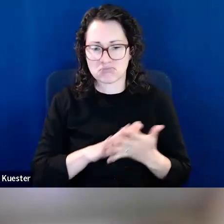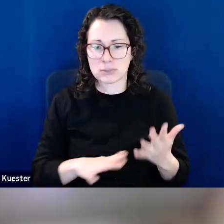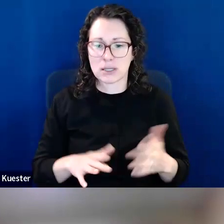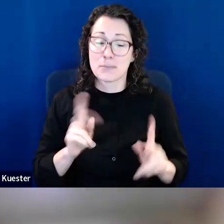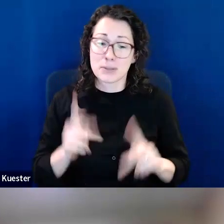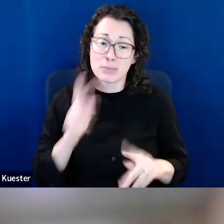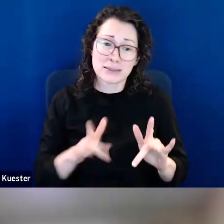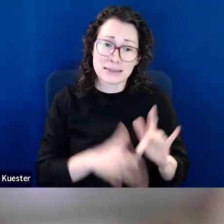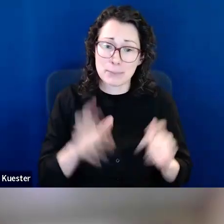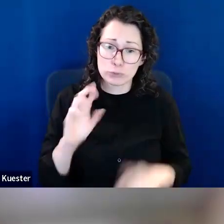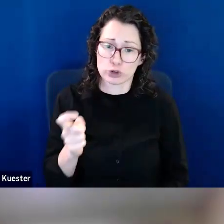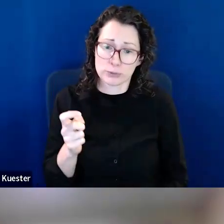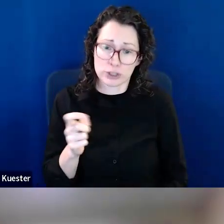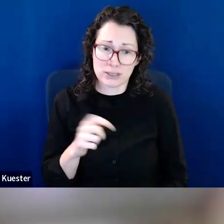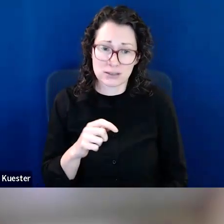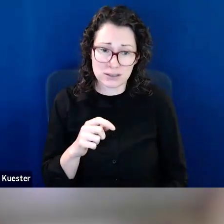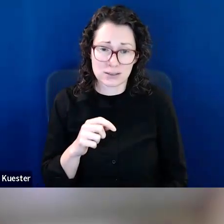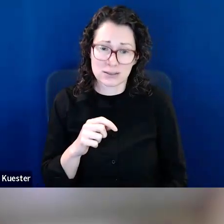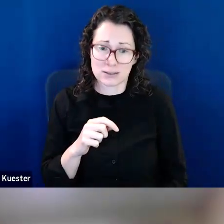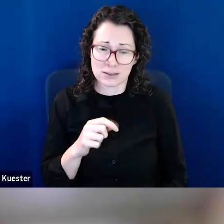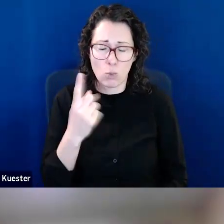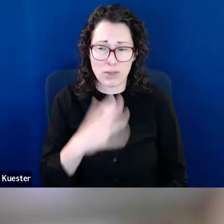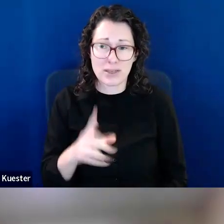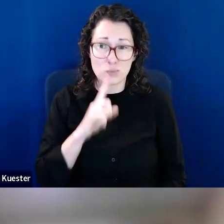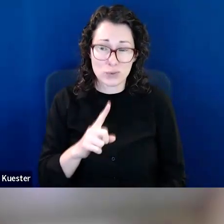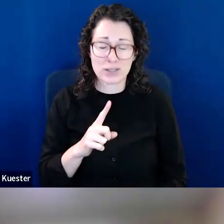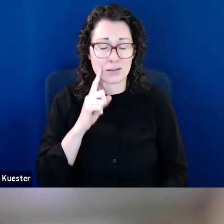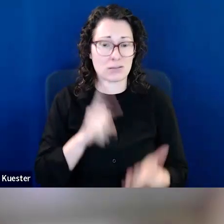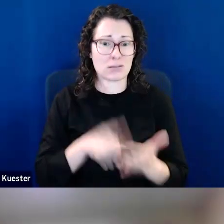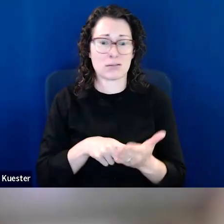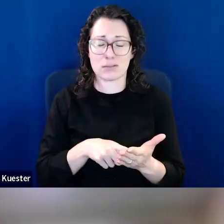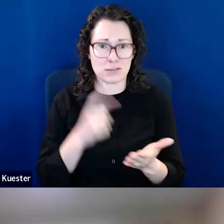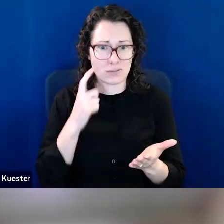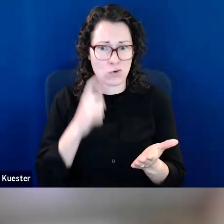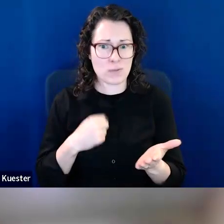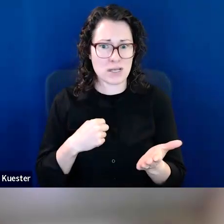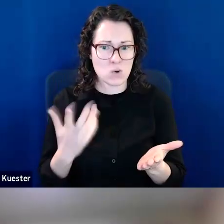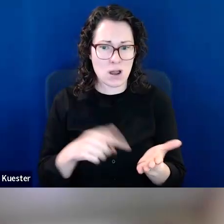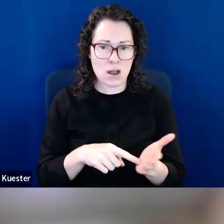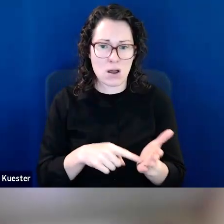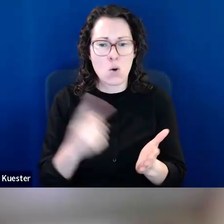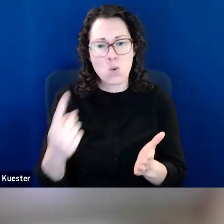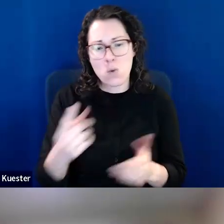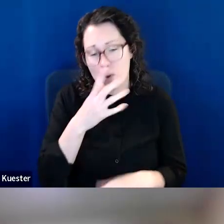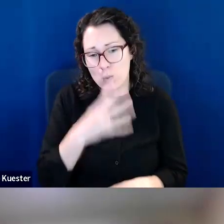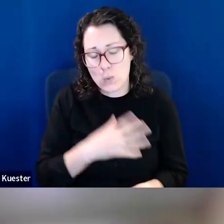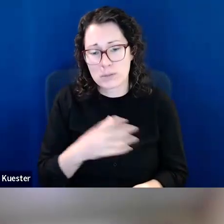prescriptions. And one thing that just really stood out to me was we had one woman said that